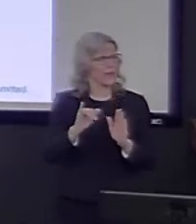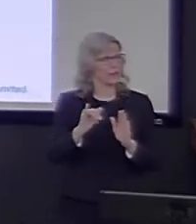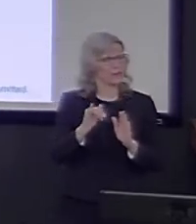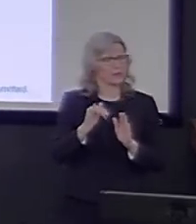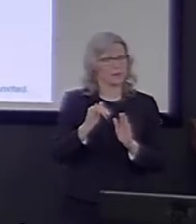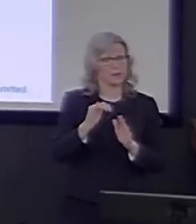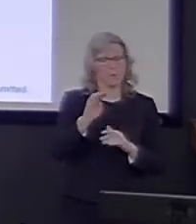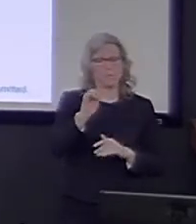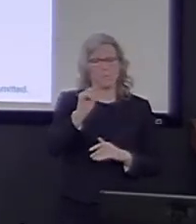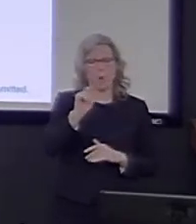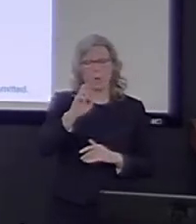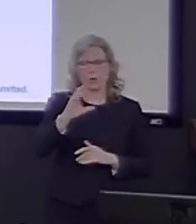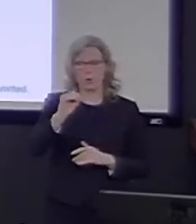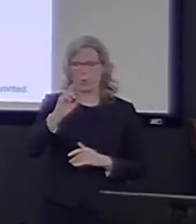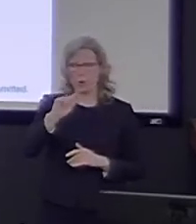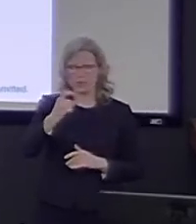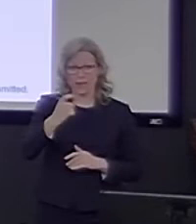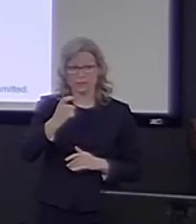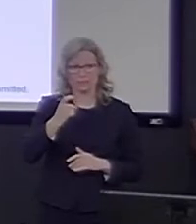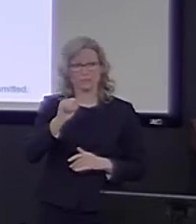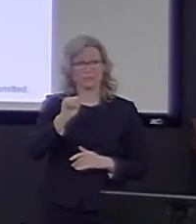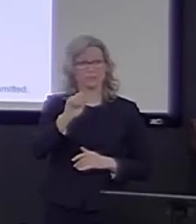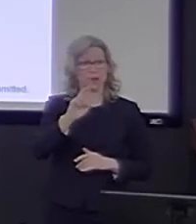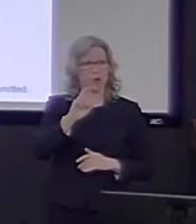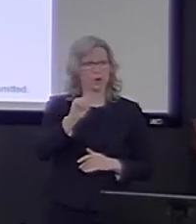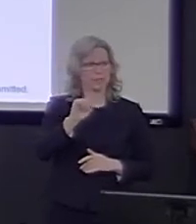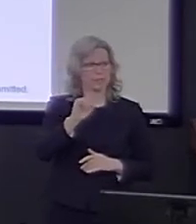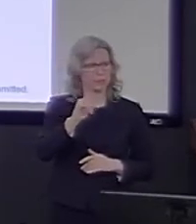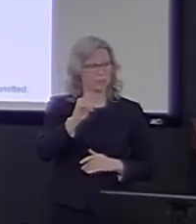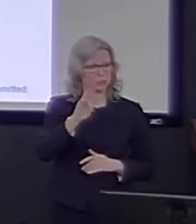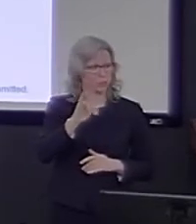motor cortex, articulatory system, and Broca's area.